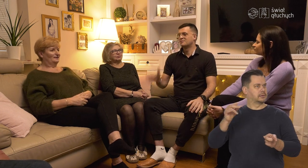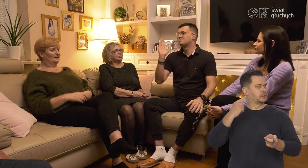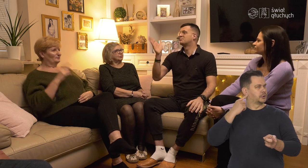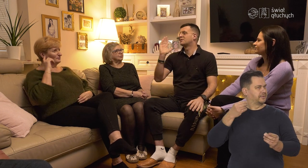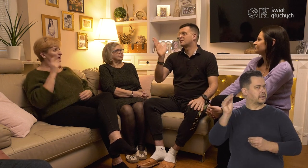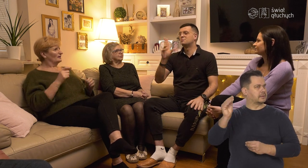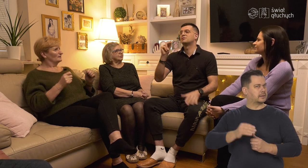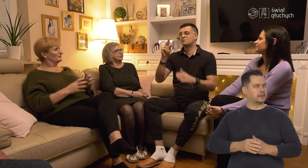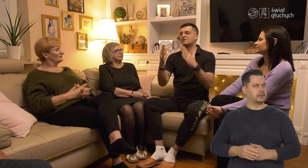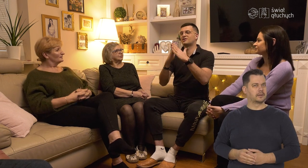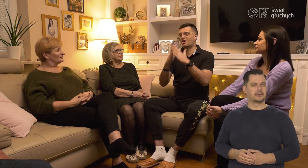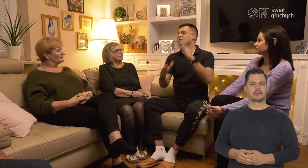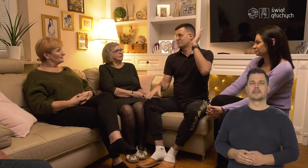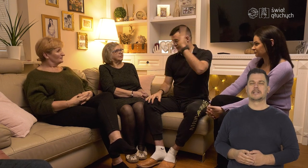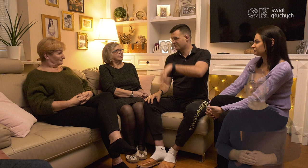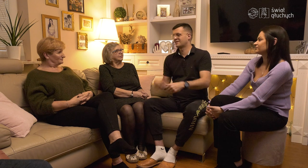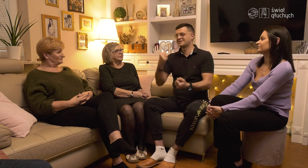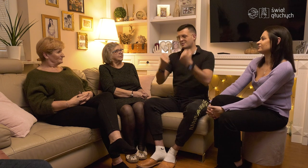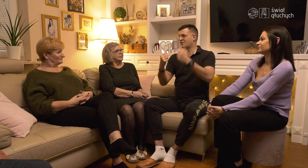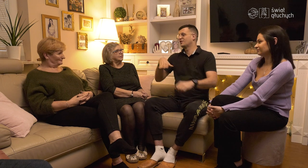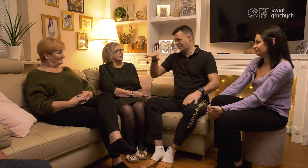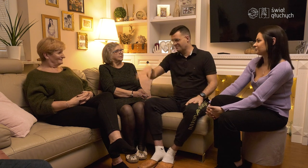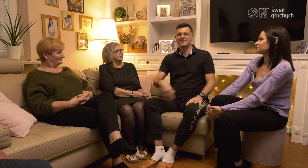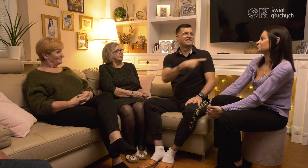[Rafał]: Later on Monday, when we picked Maks up from the hospital,